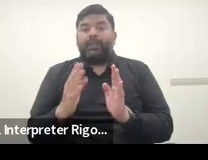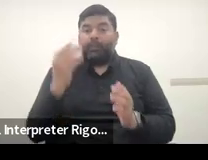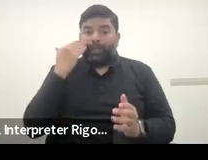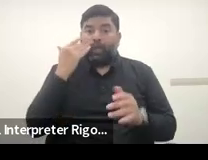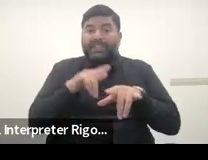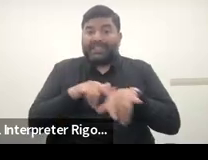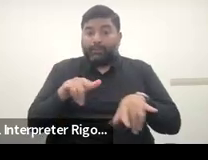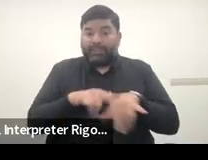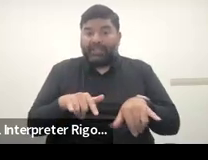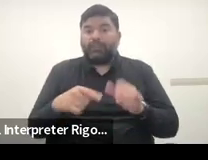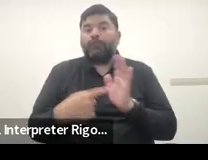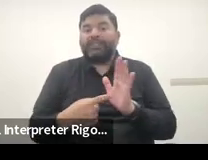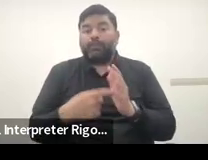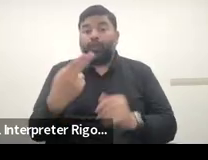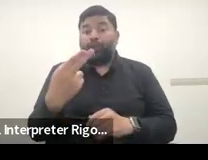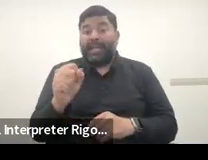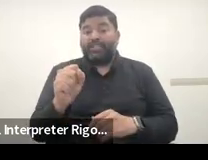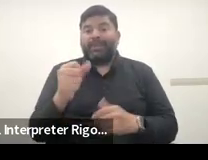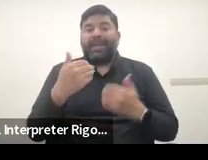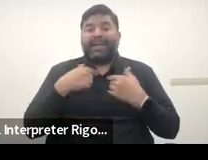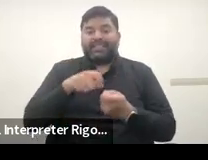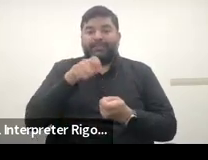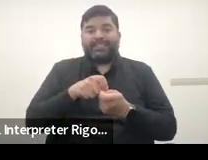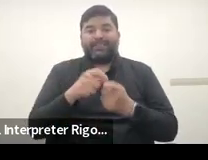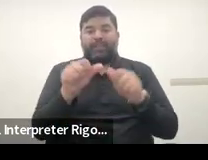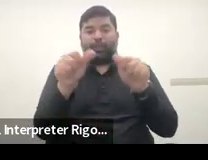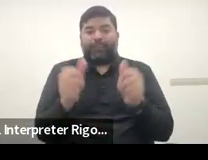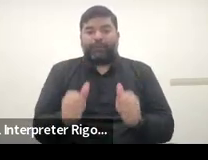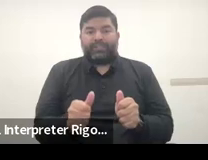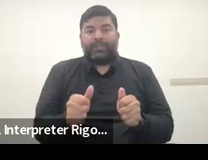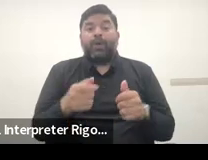for example your handshape has a particular configuration while it also has a location